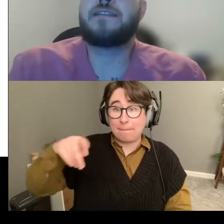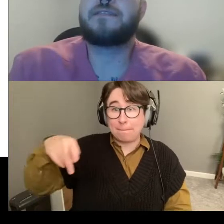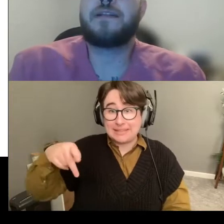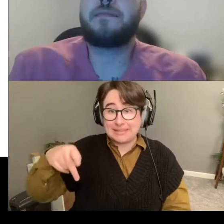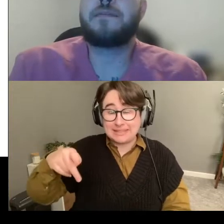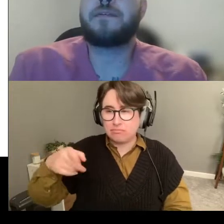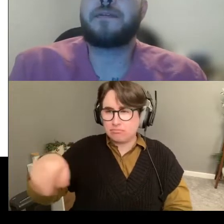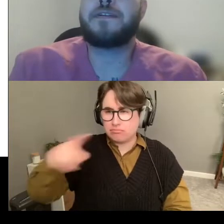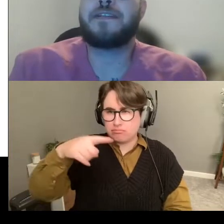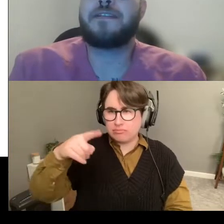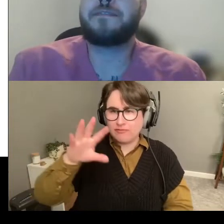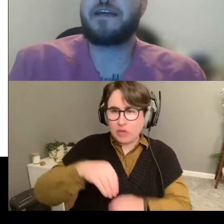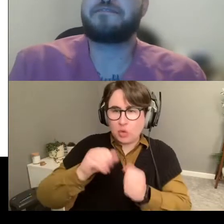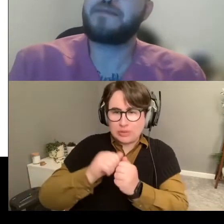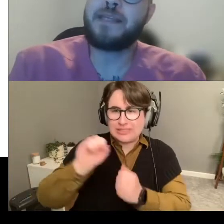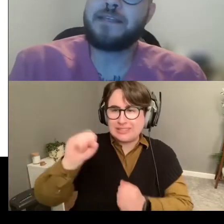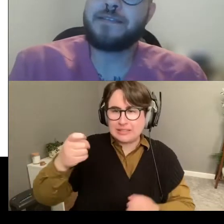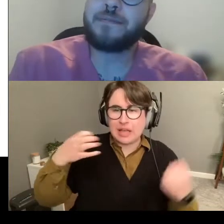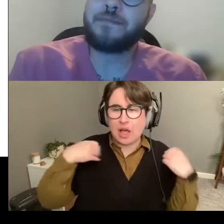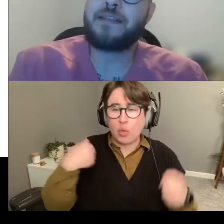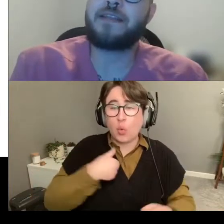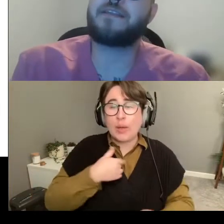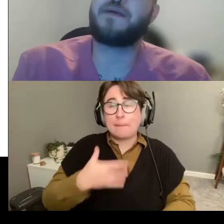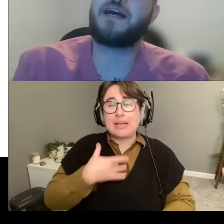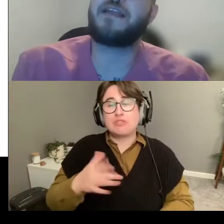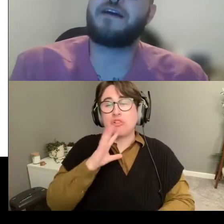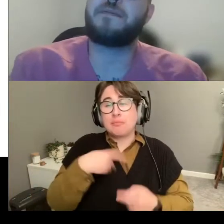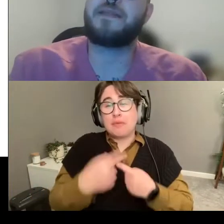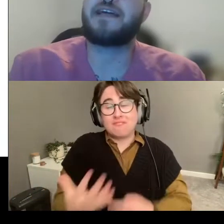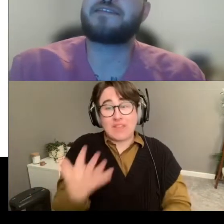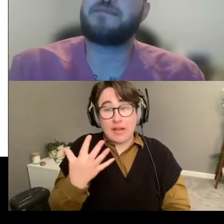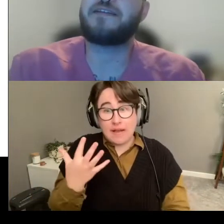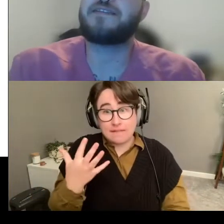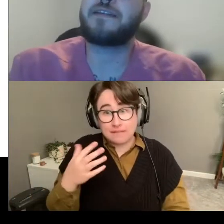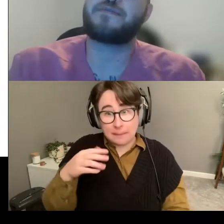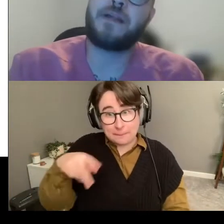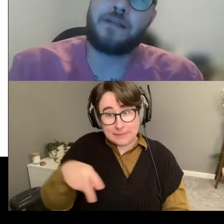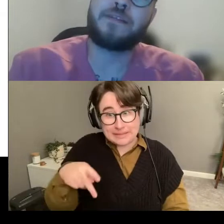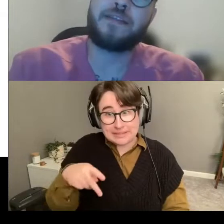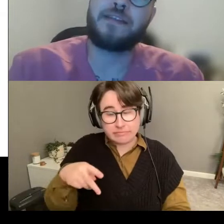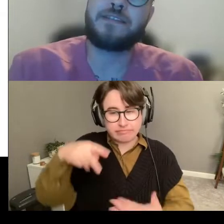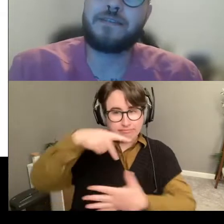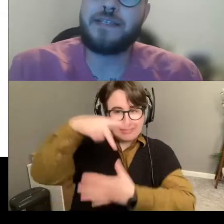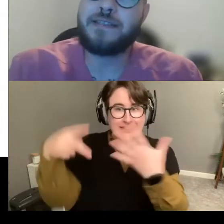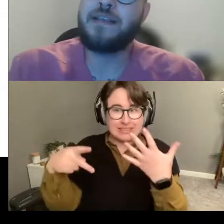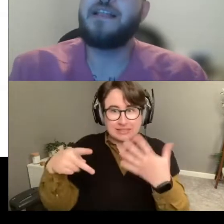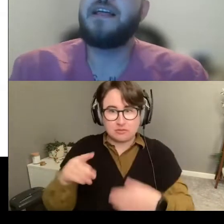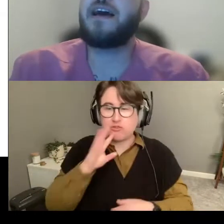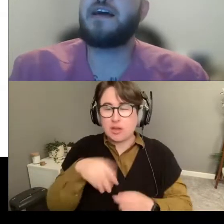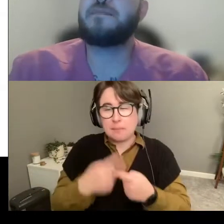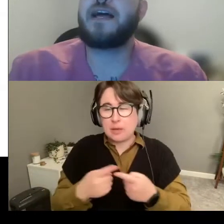Historically, we referred to the five P's when we think about how we ask about sexual health and histories.